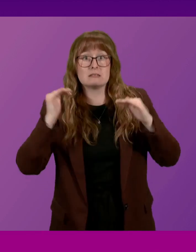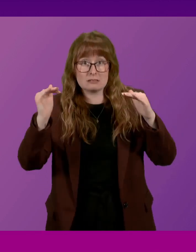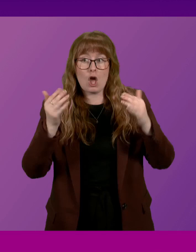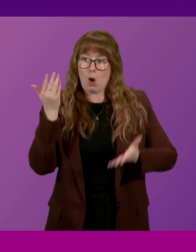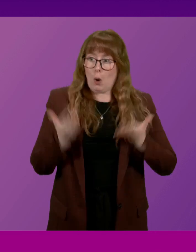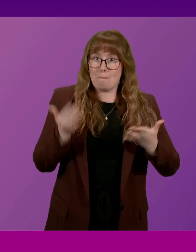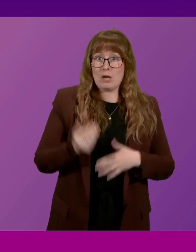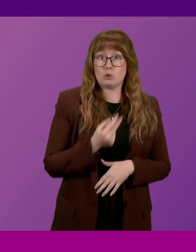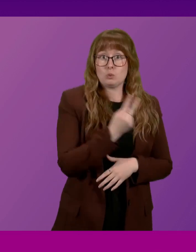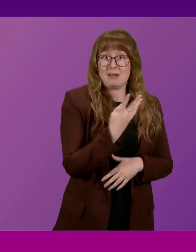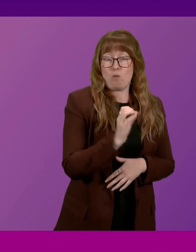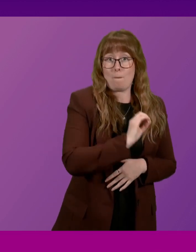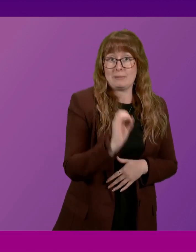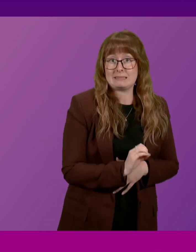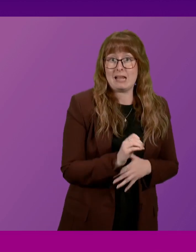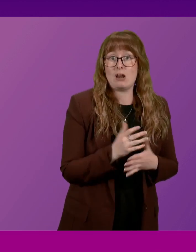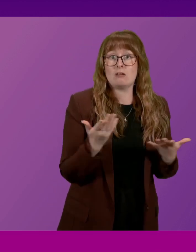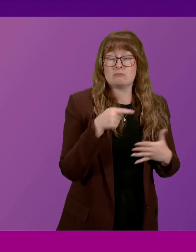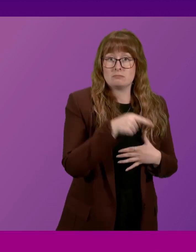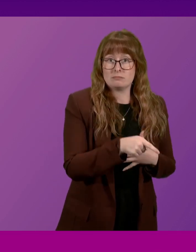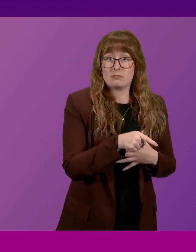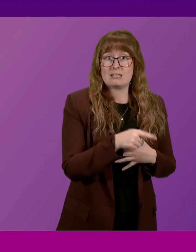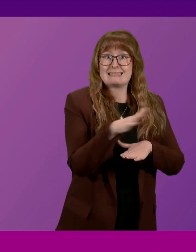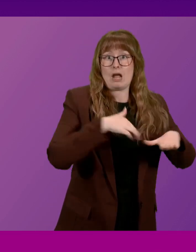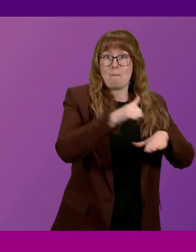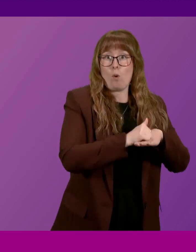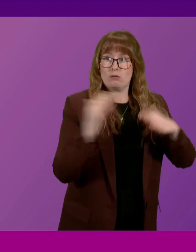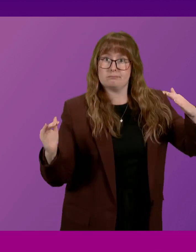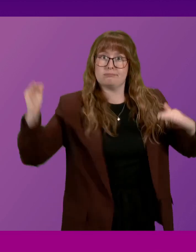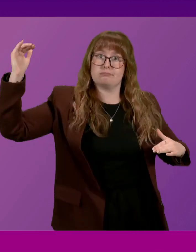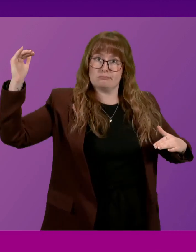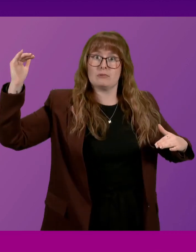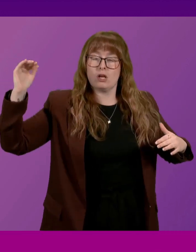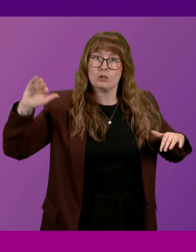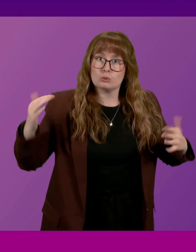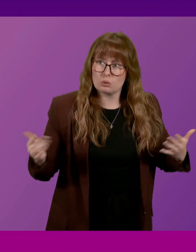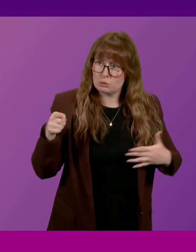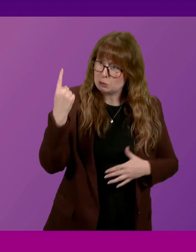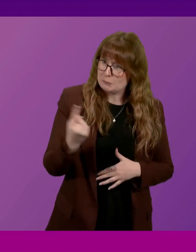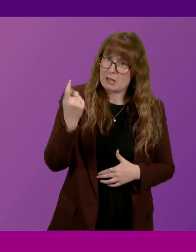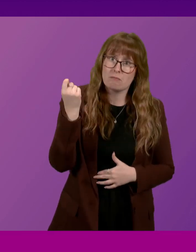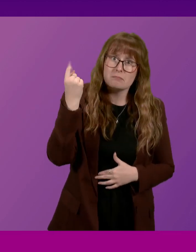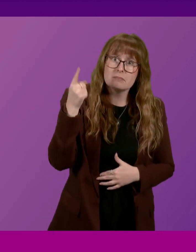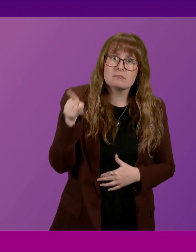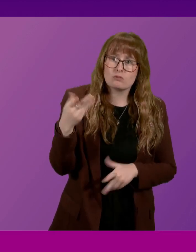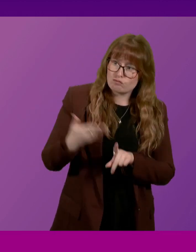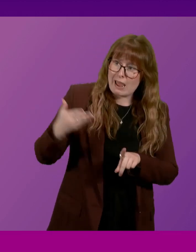just 24 per cent in booming Singapore. Does the First Minister not recognise that lower,